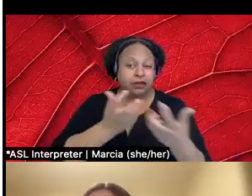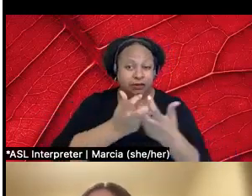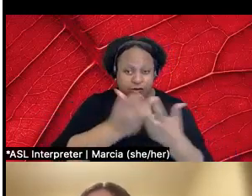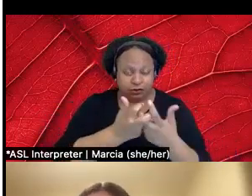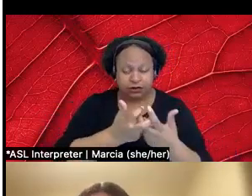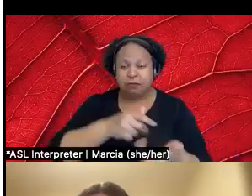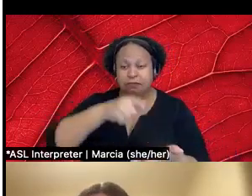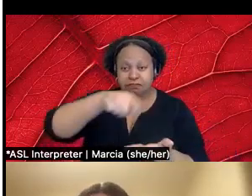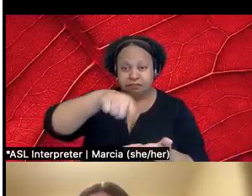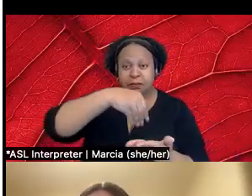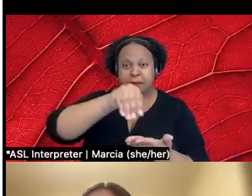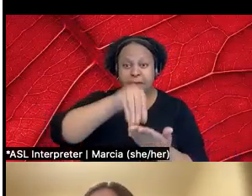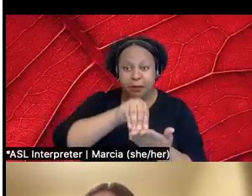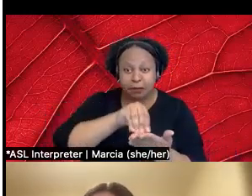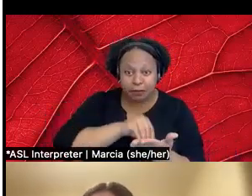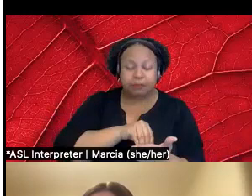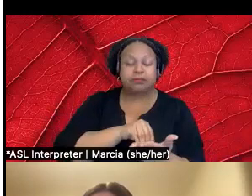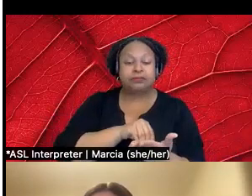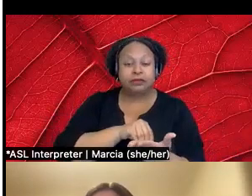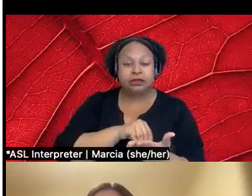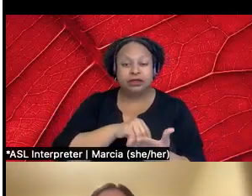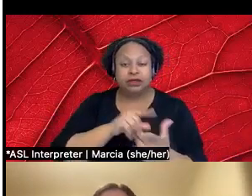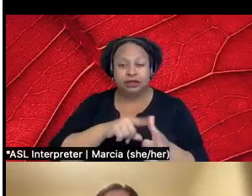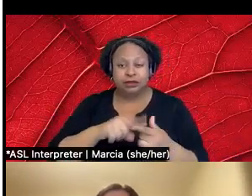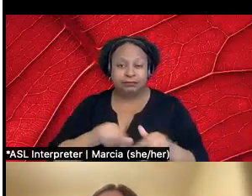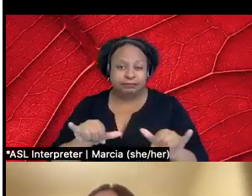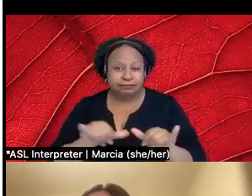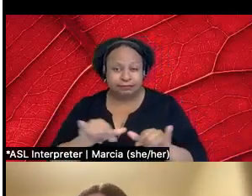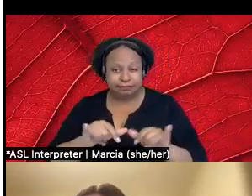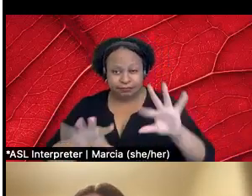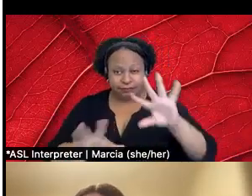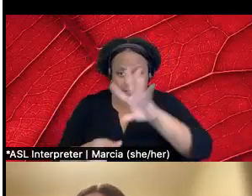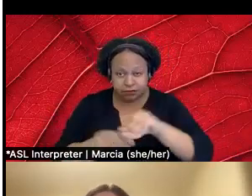Then it's scored and depending on those scores, it may be necessary to modify or